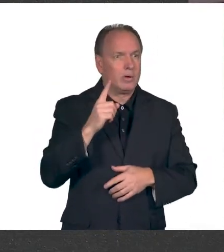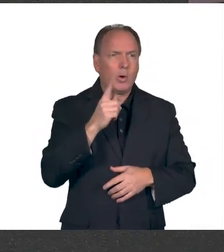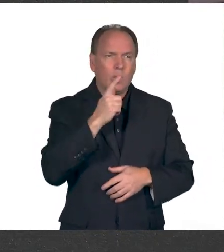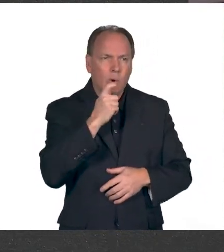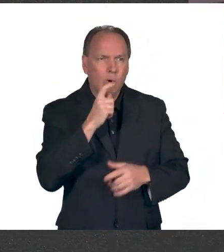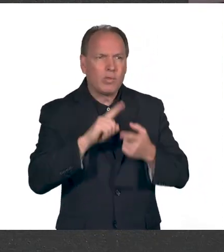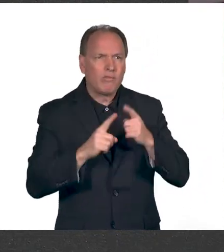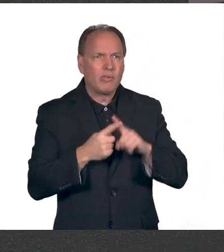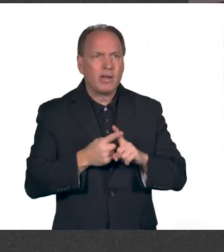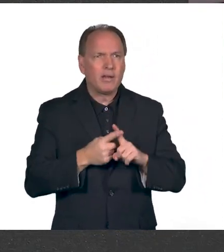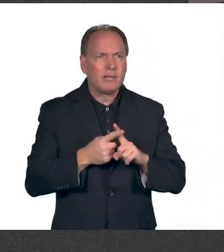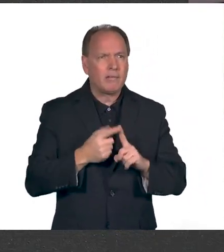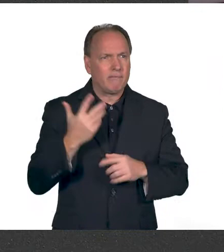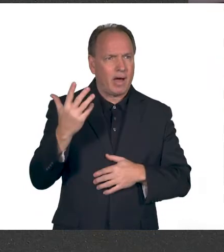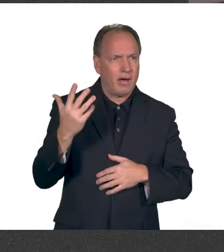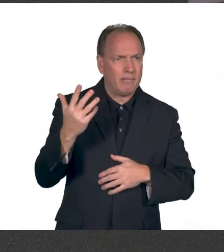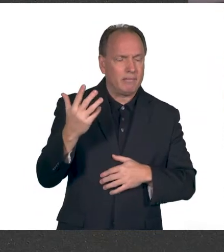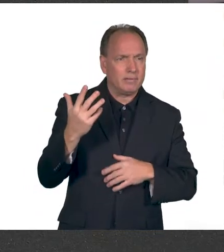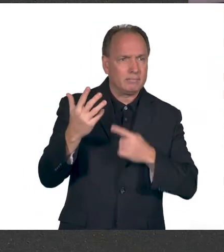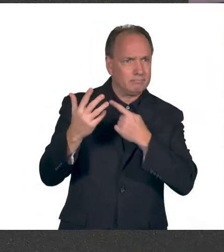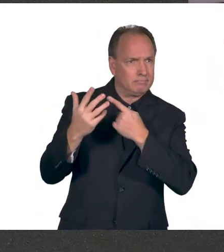Did we have a friend that was five snowballs tall?